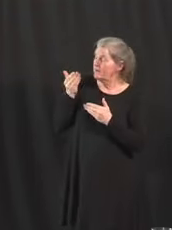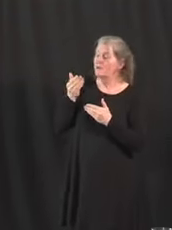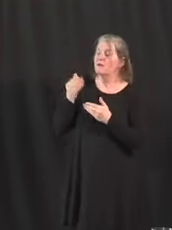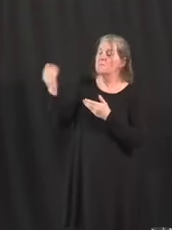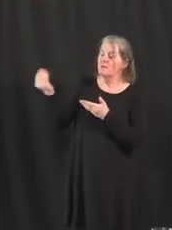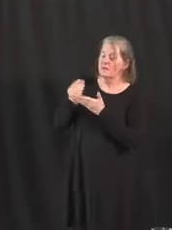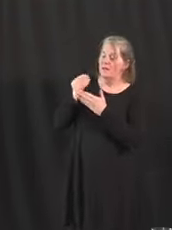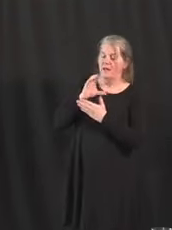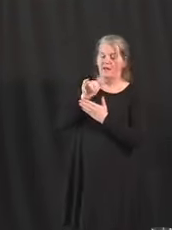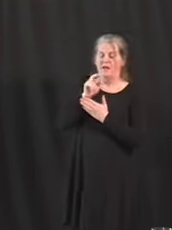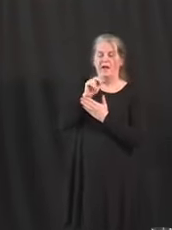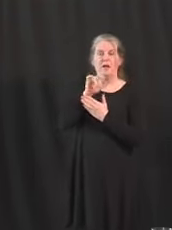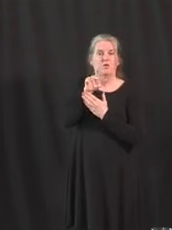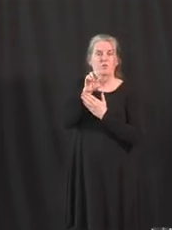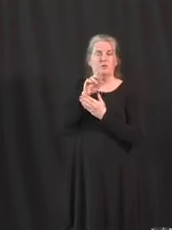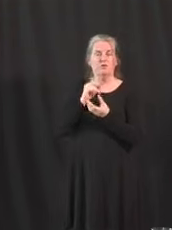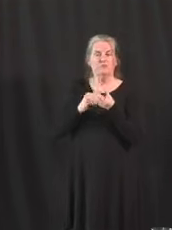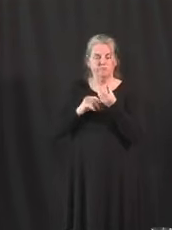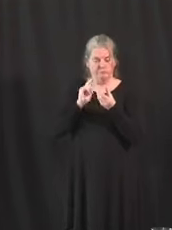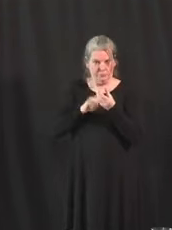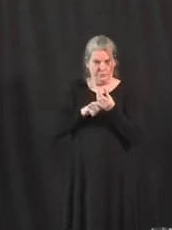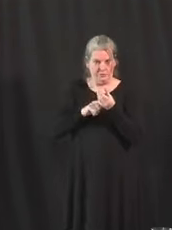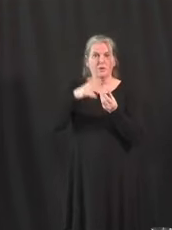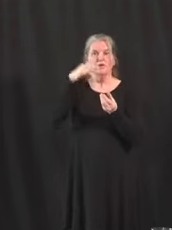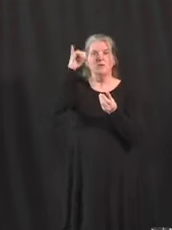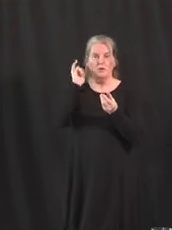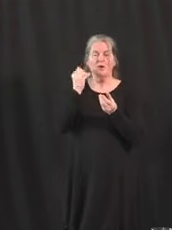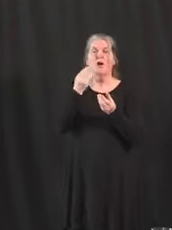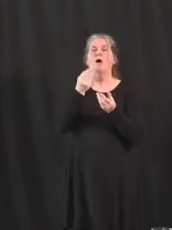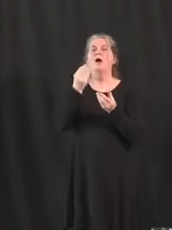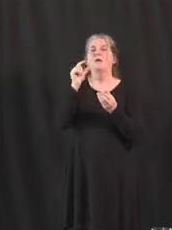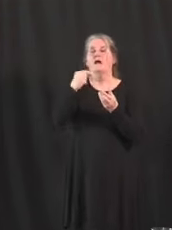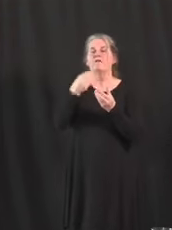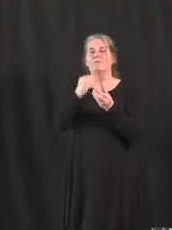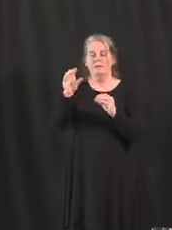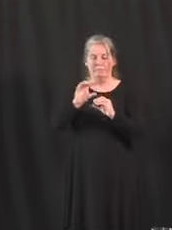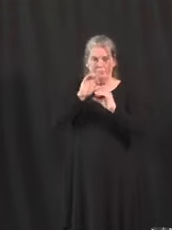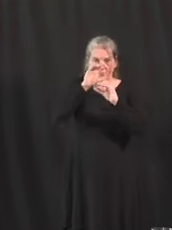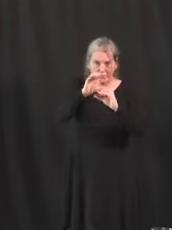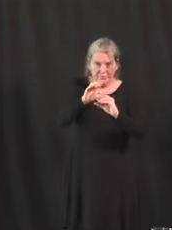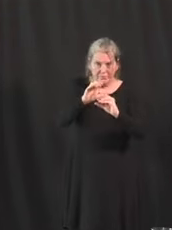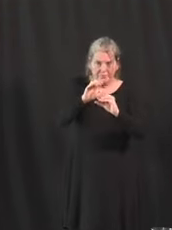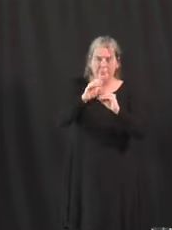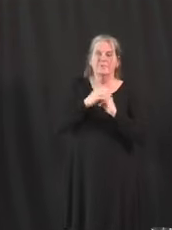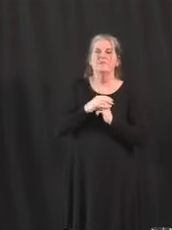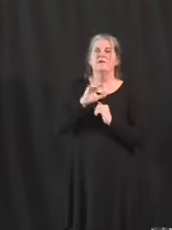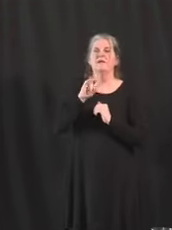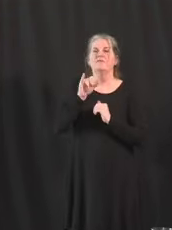WITH OUR FUNDING RELIEF FOR SMALL BUSINESS. GOOD TO SEE SOME AVIATION DOLLARS IN THERE.